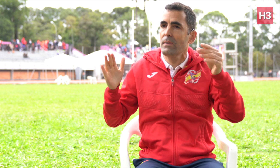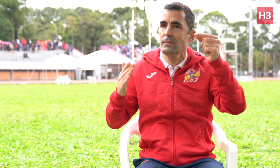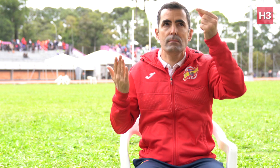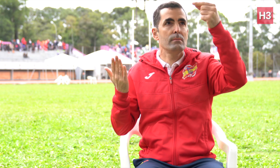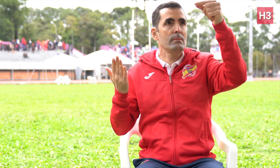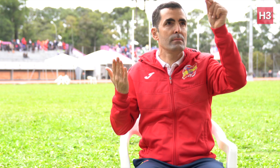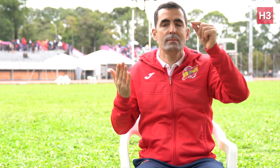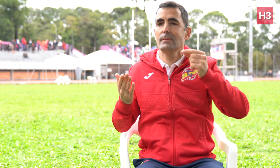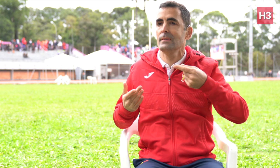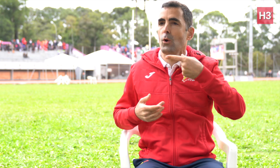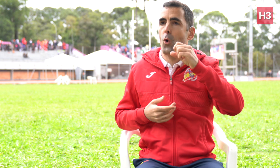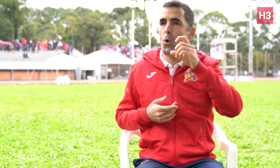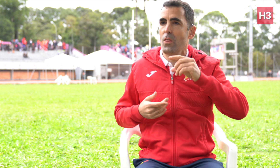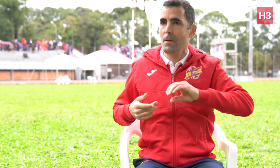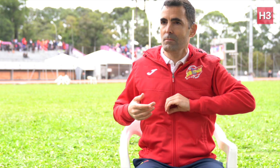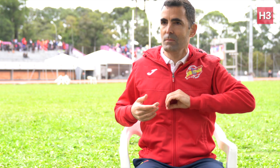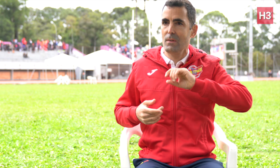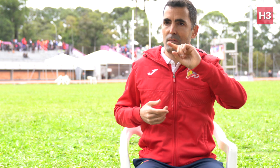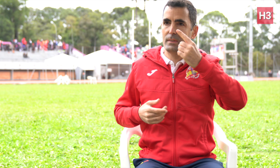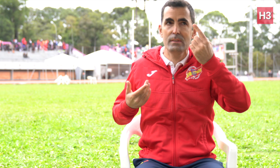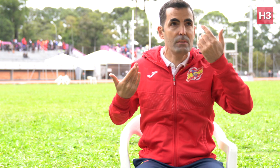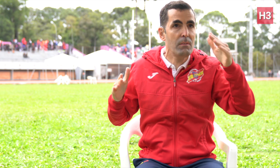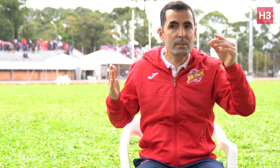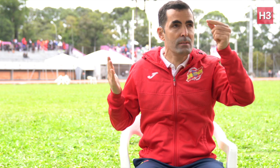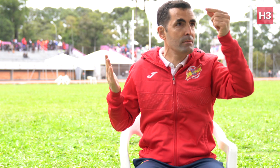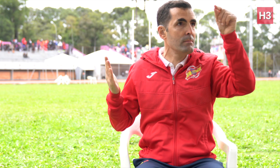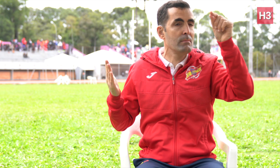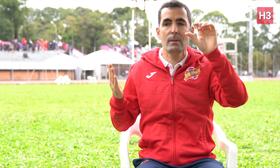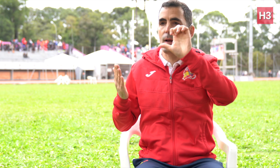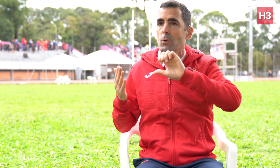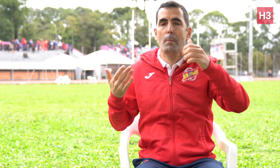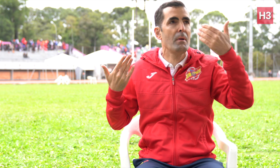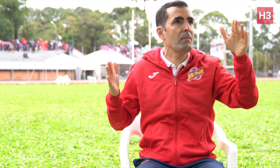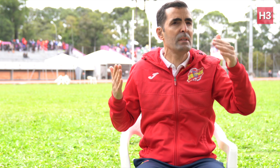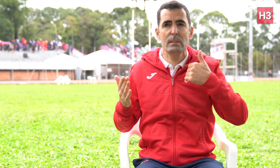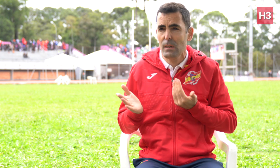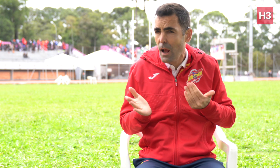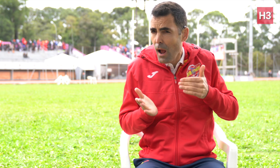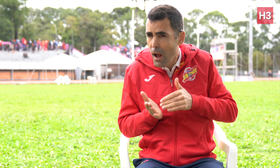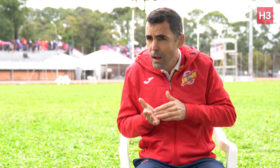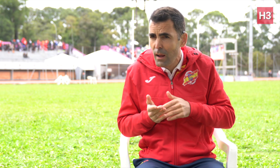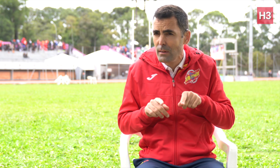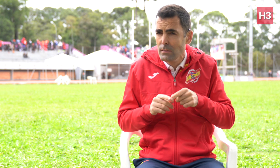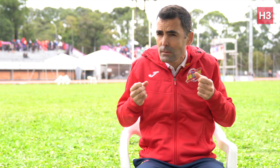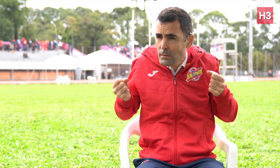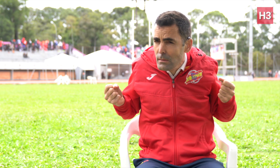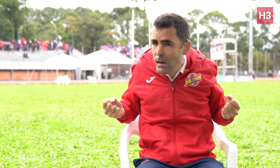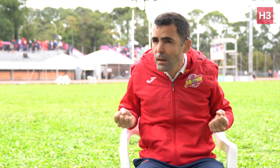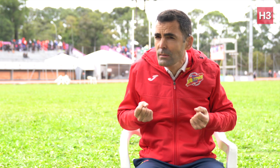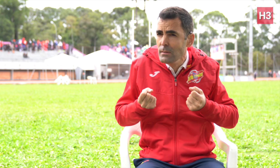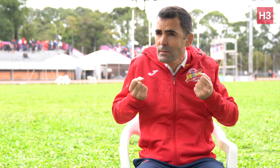played with other best athletes in Europe, so do I want to continue pushing myself with rigorous training?